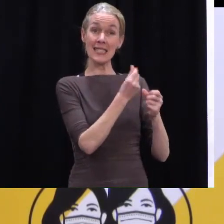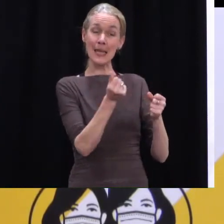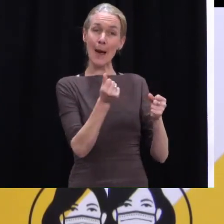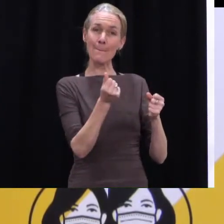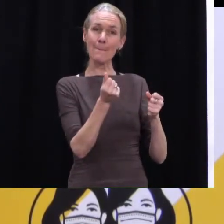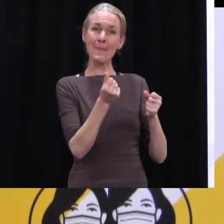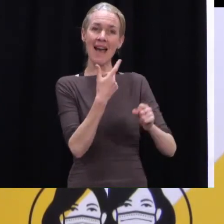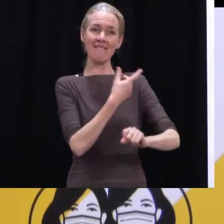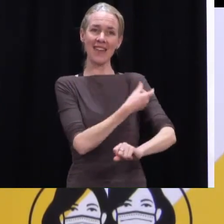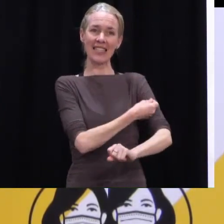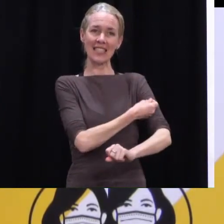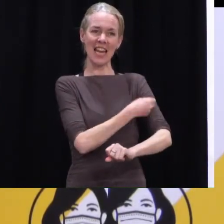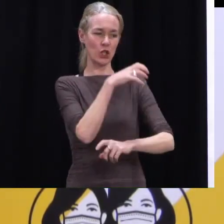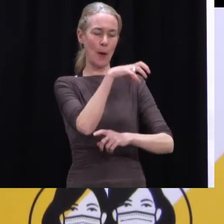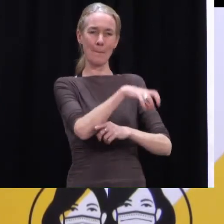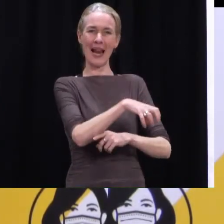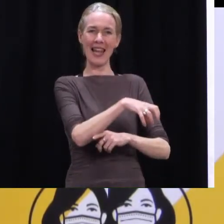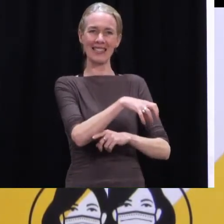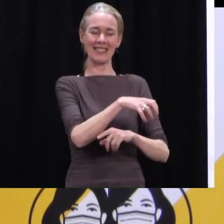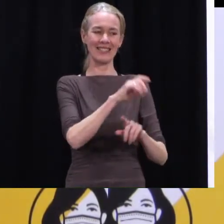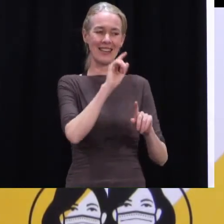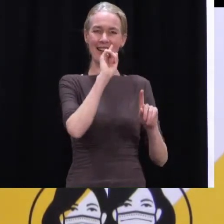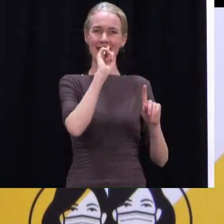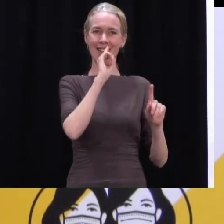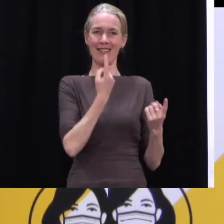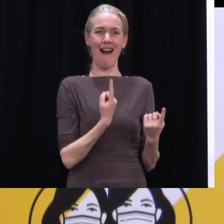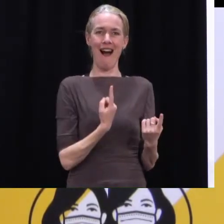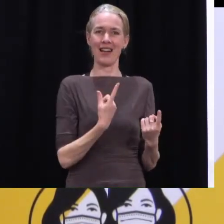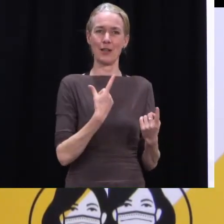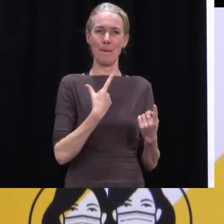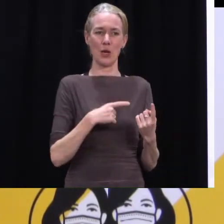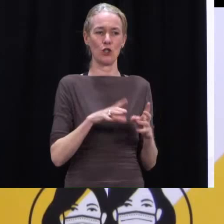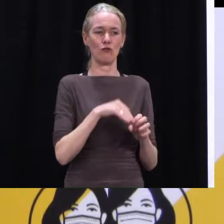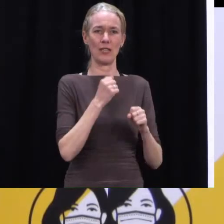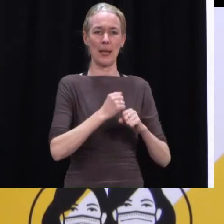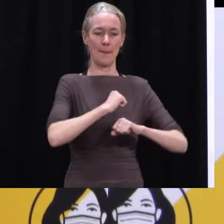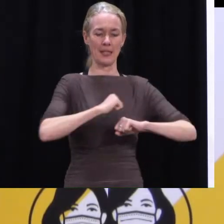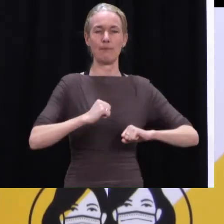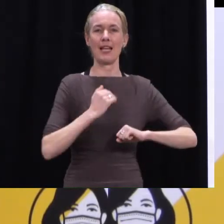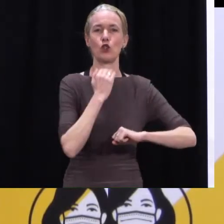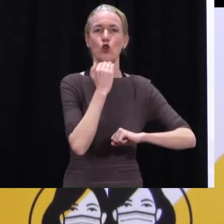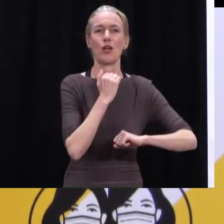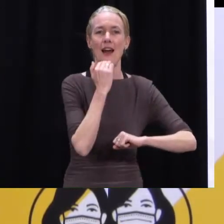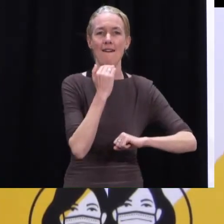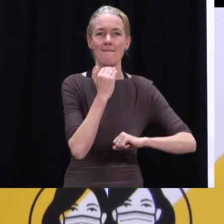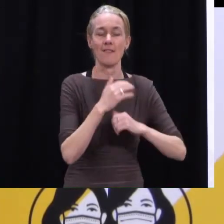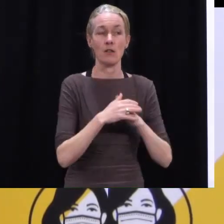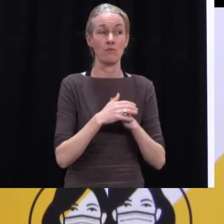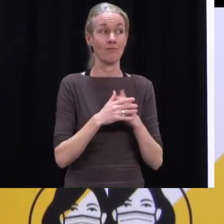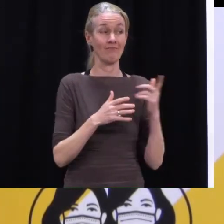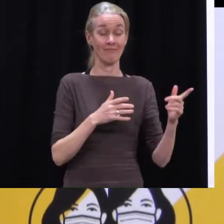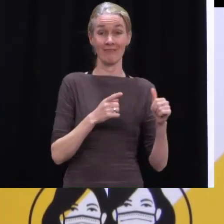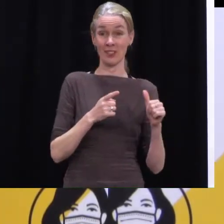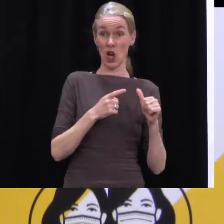be able to operate under these level 4 environments. That might be the reason some are